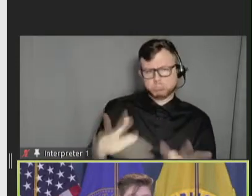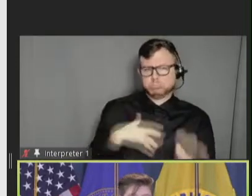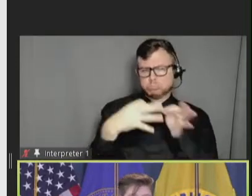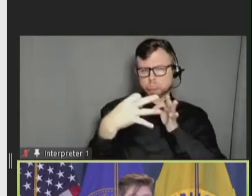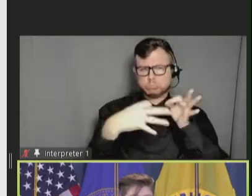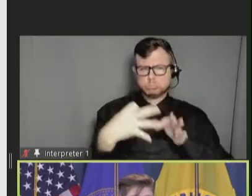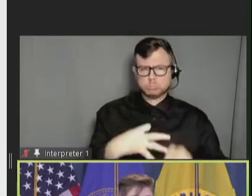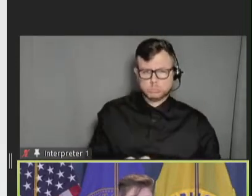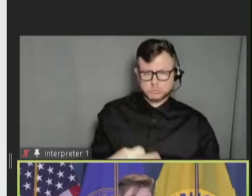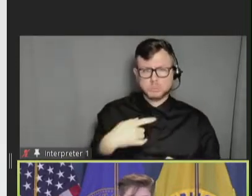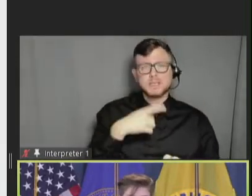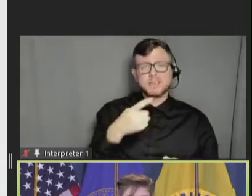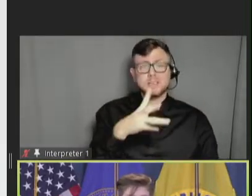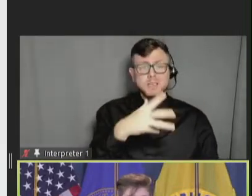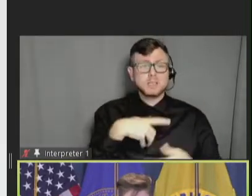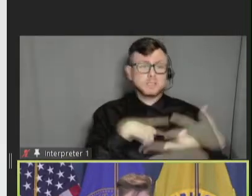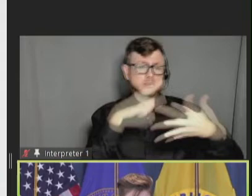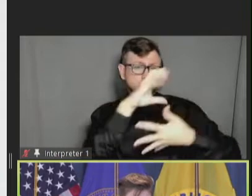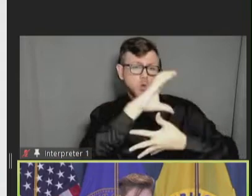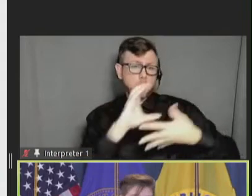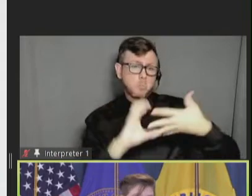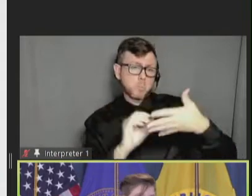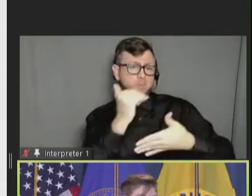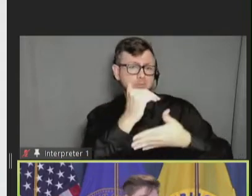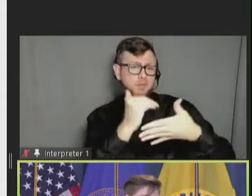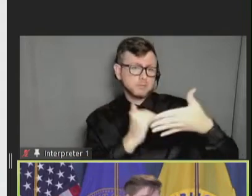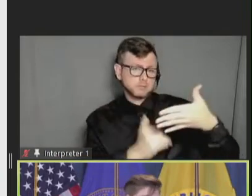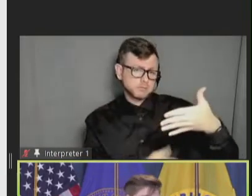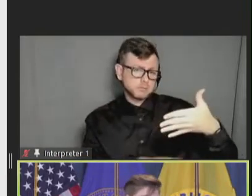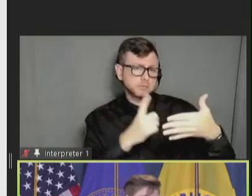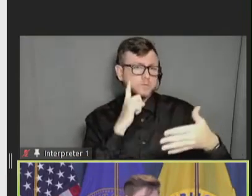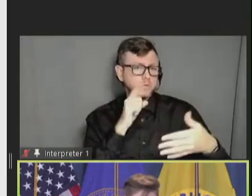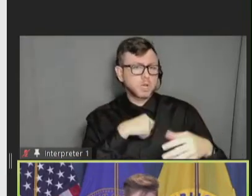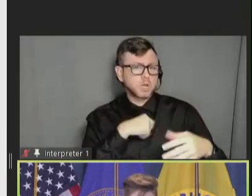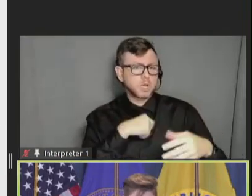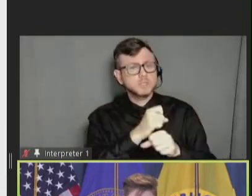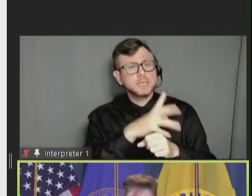So, the first four domains reflect a chronological process that starts with